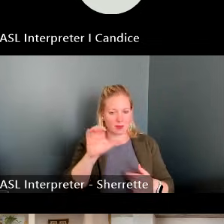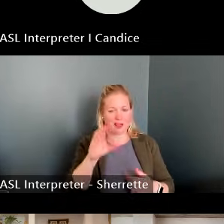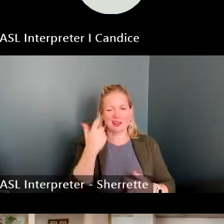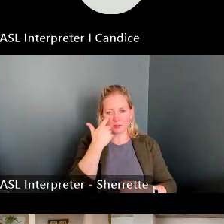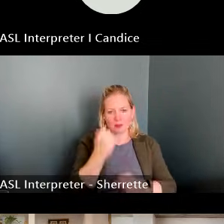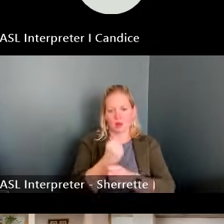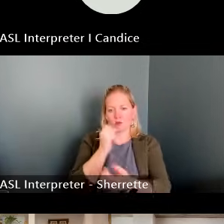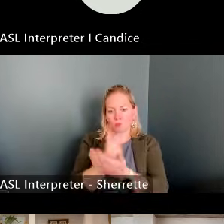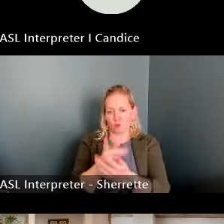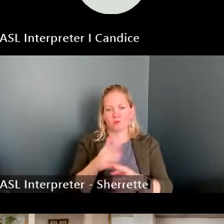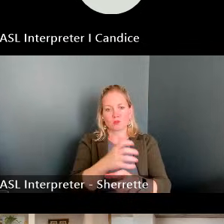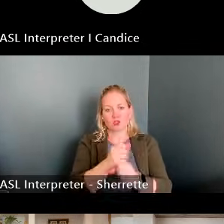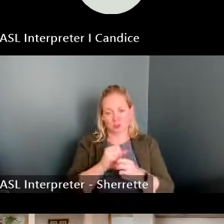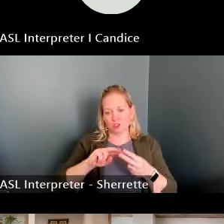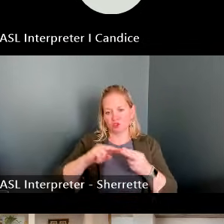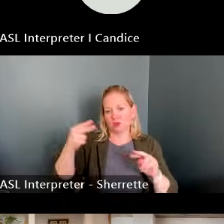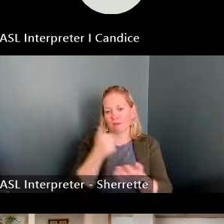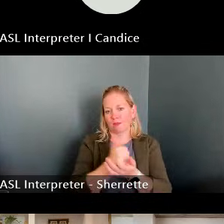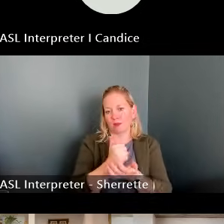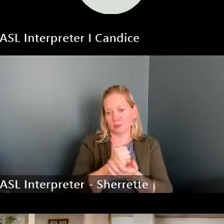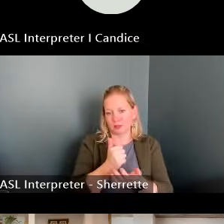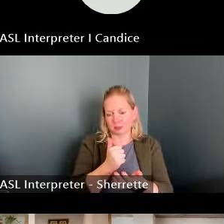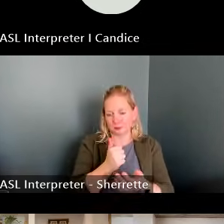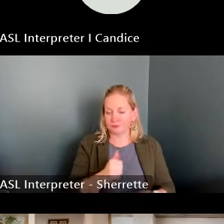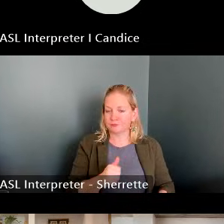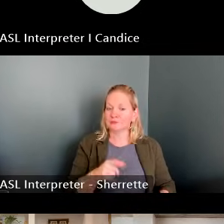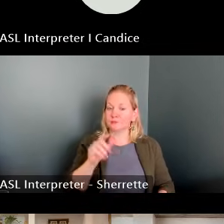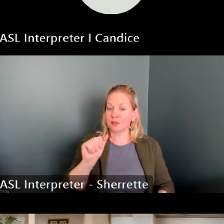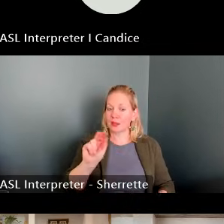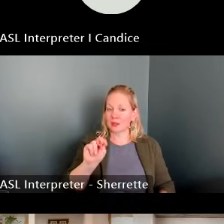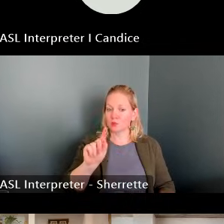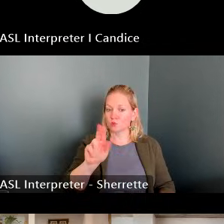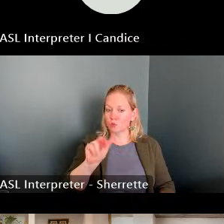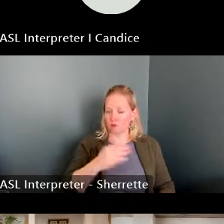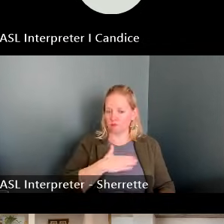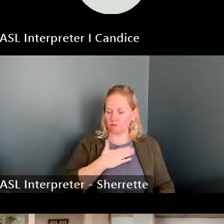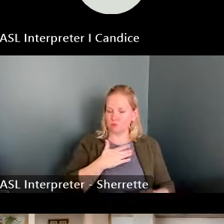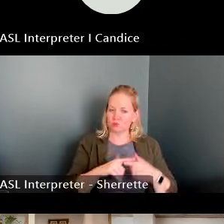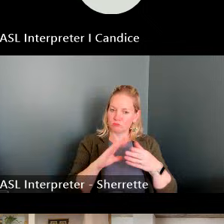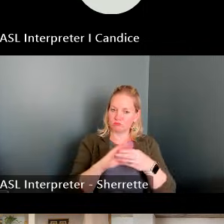gene therapy treatment. Antuan has graciously offered to share his family stories and journey